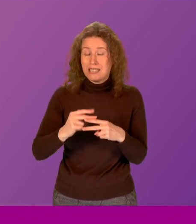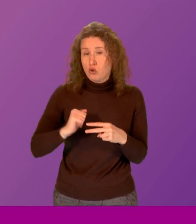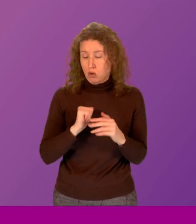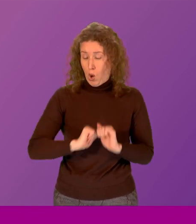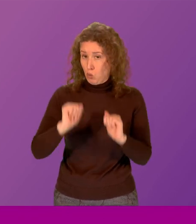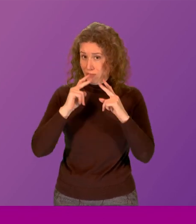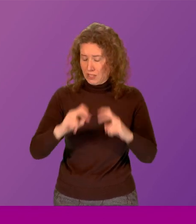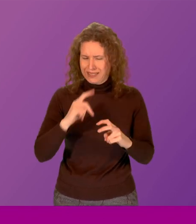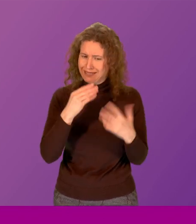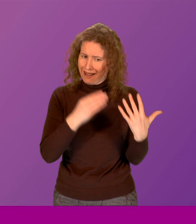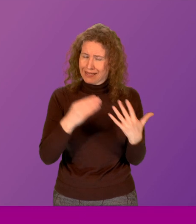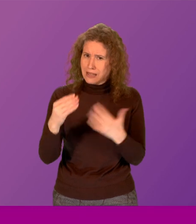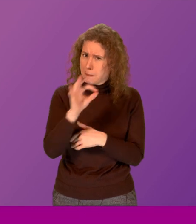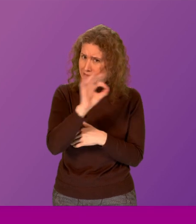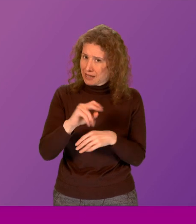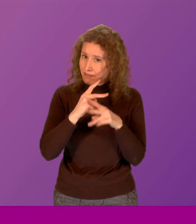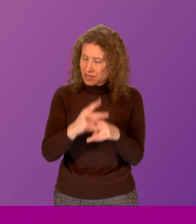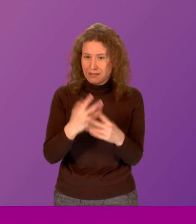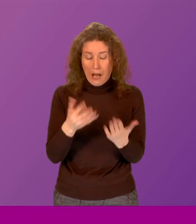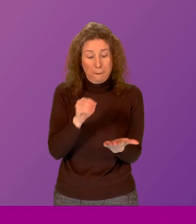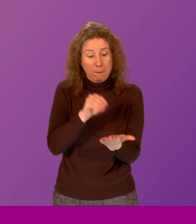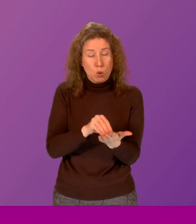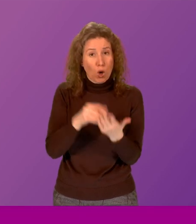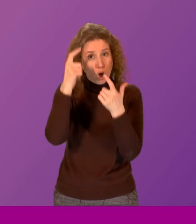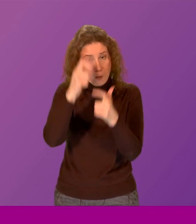that 99 per cent of visitors now book accommodation in advance of travelling,